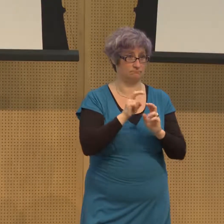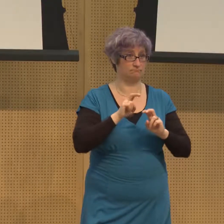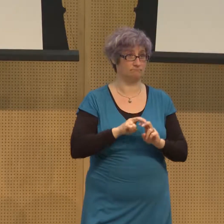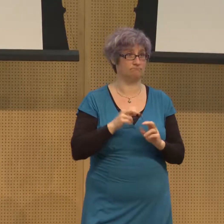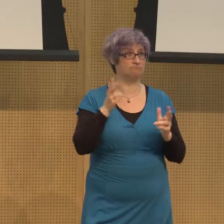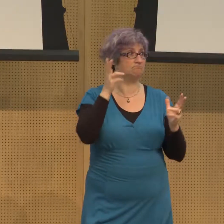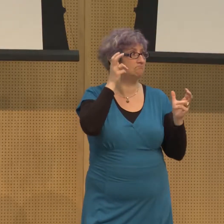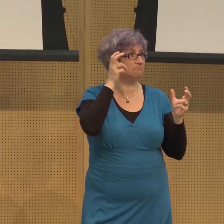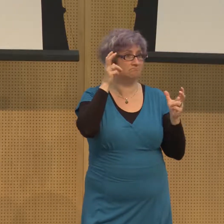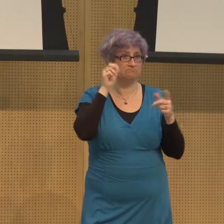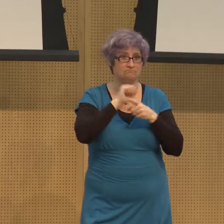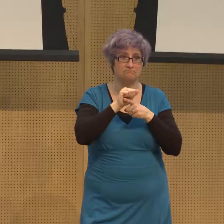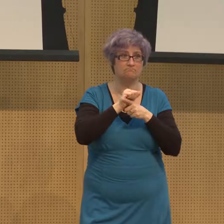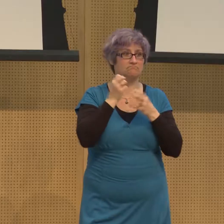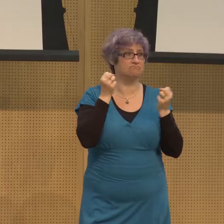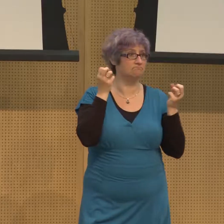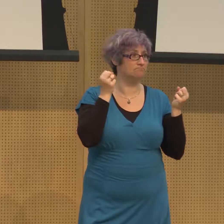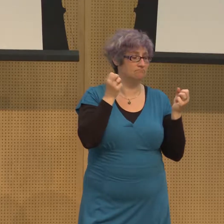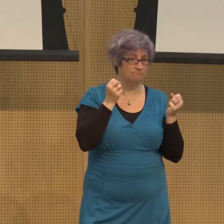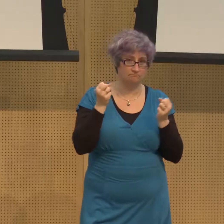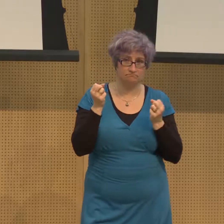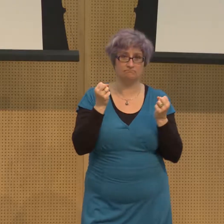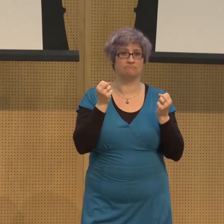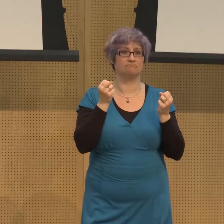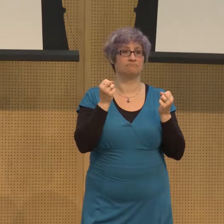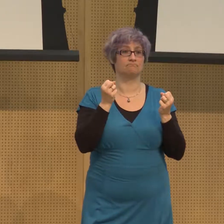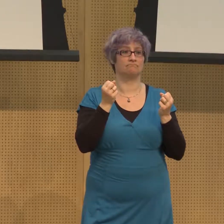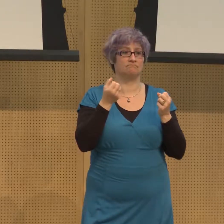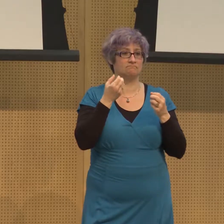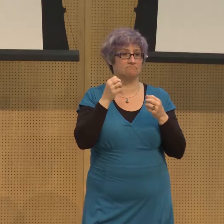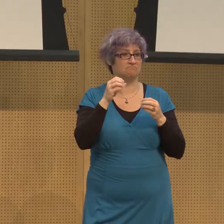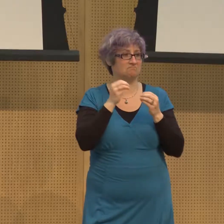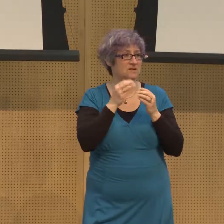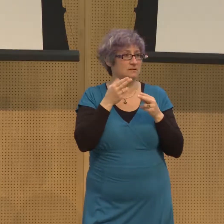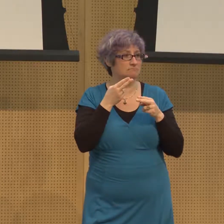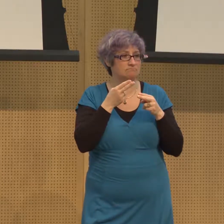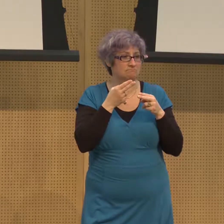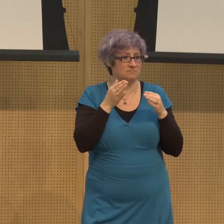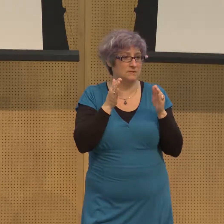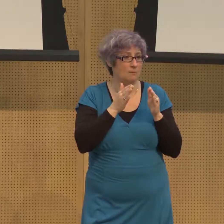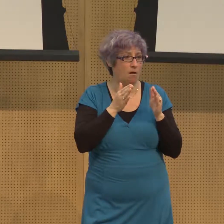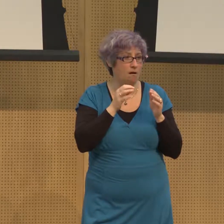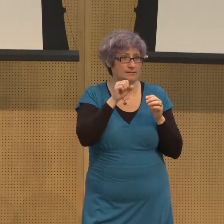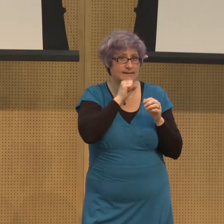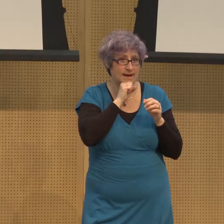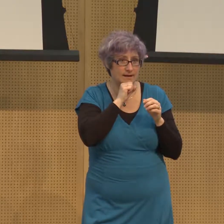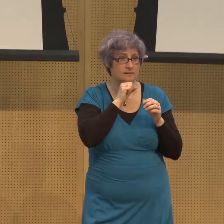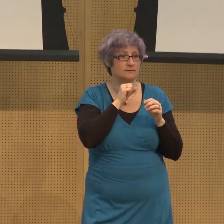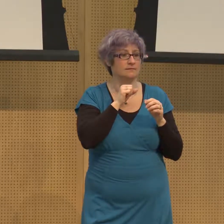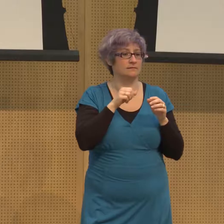would walk with the young lady 3 hours one way, they would come, they would join the group,